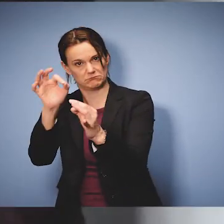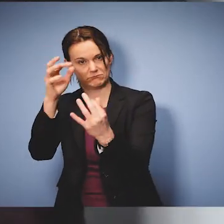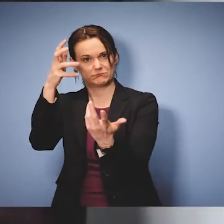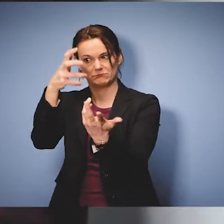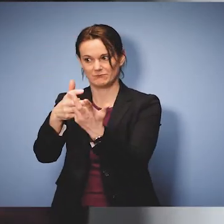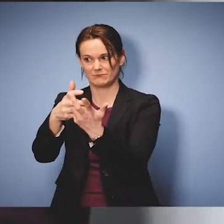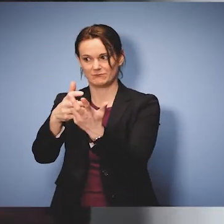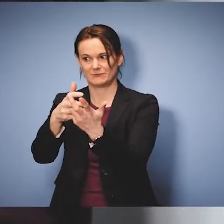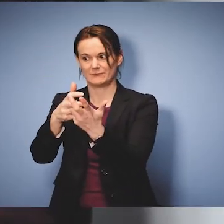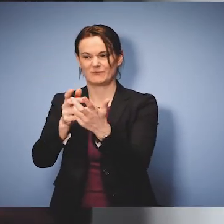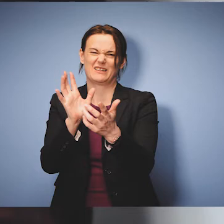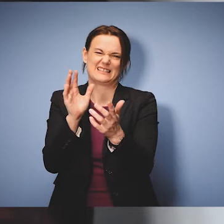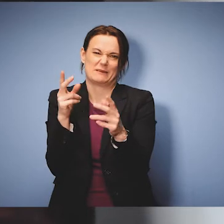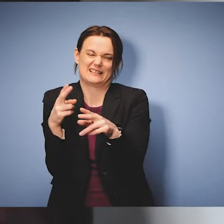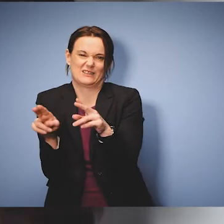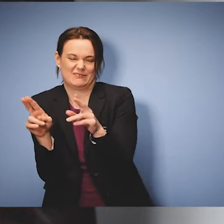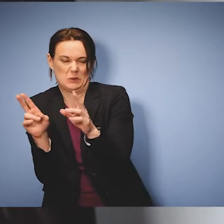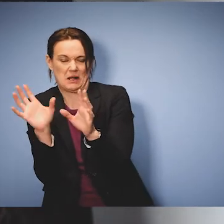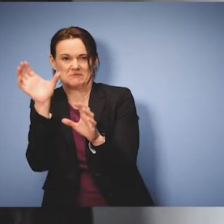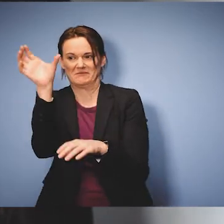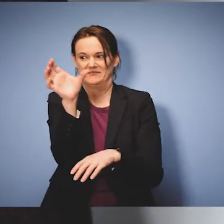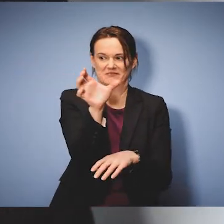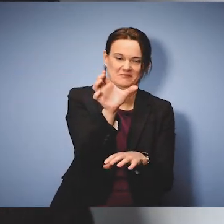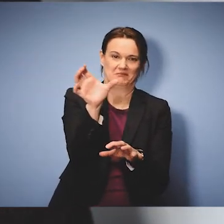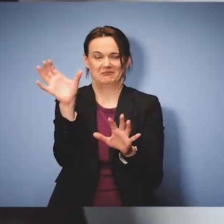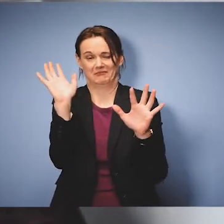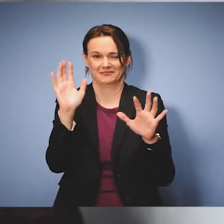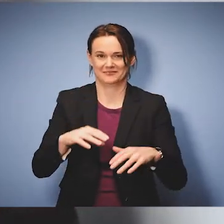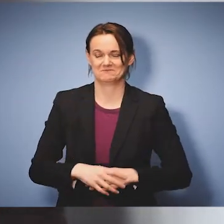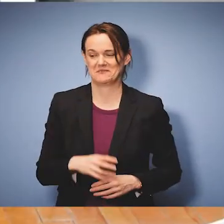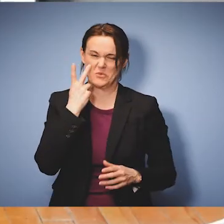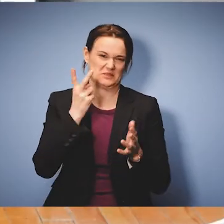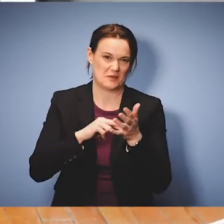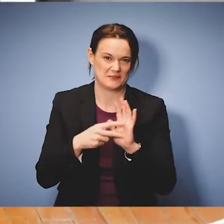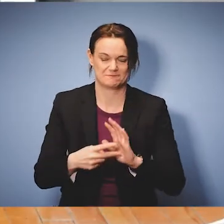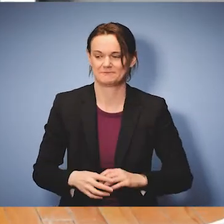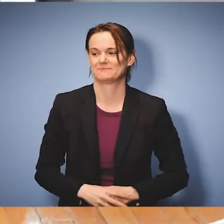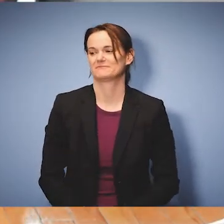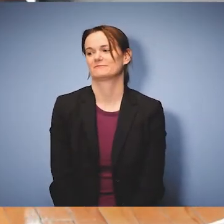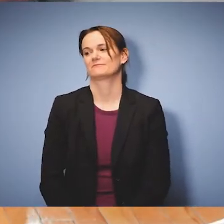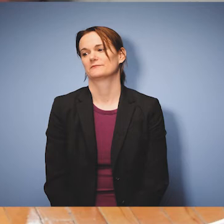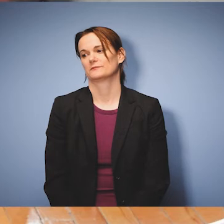That one's a bit too short but you get the gist. So we've got this in.